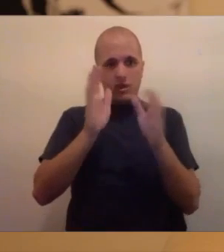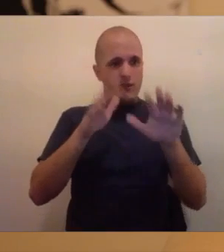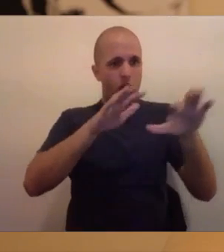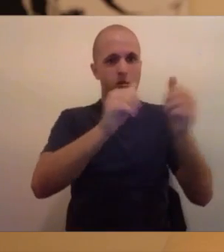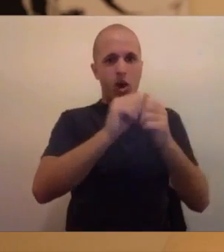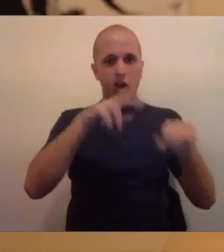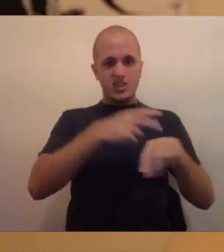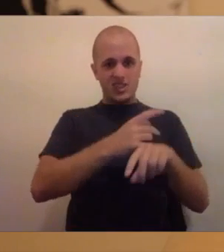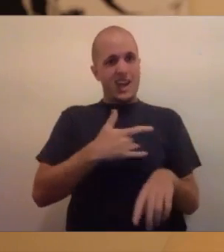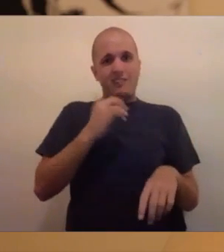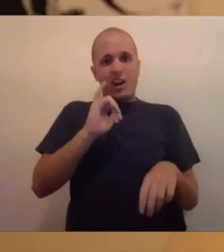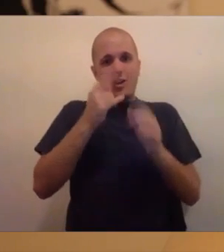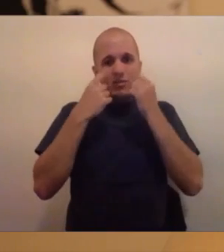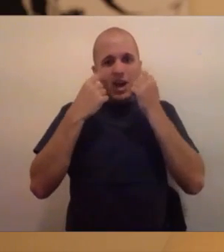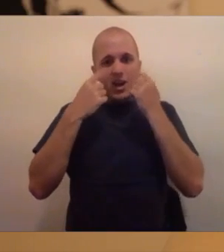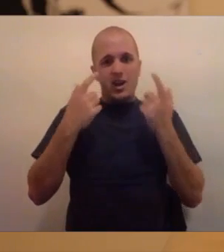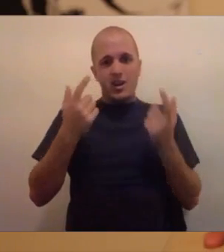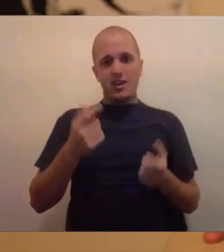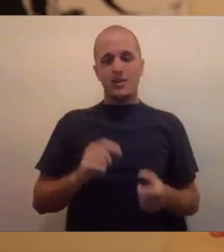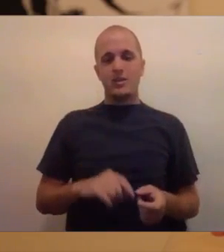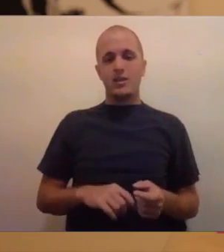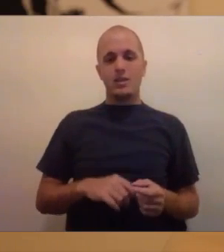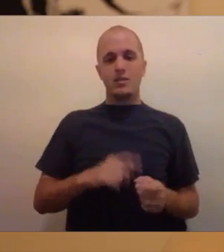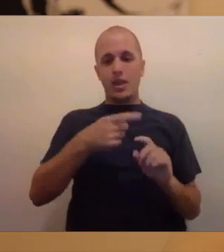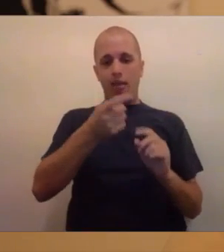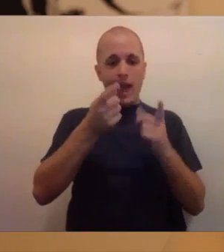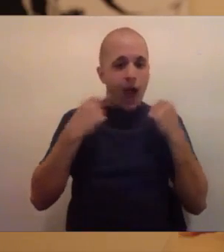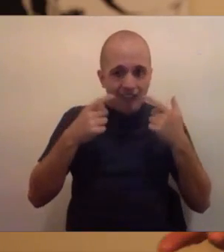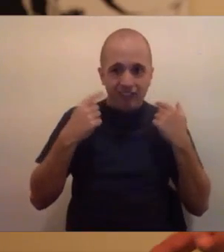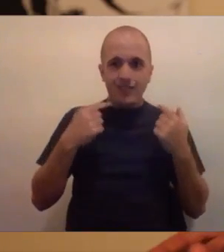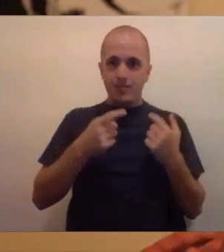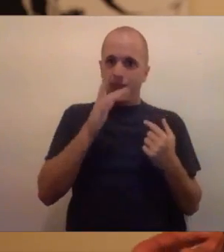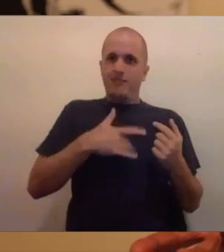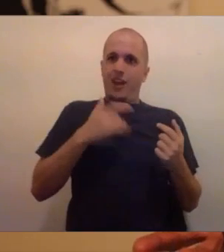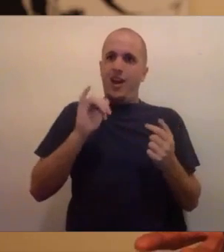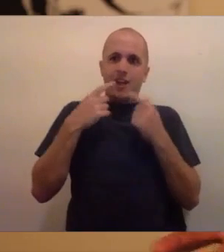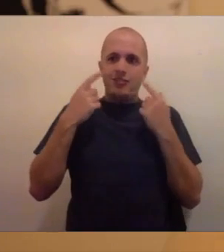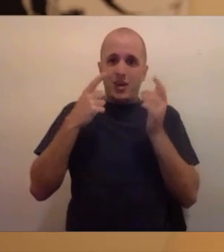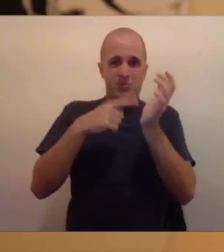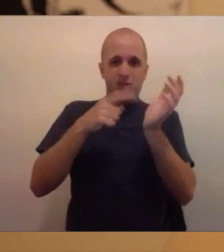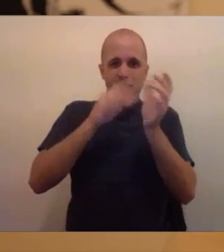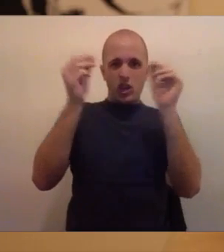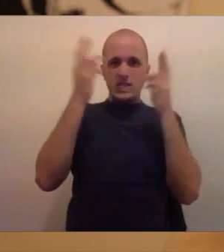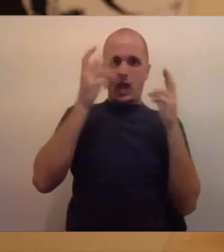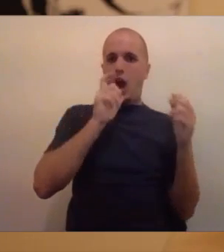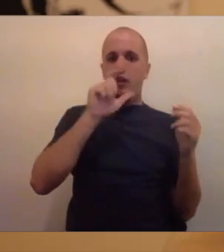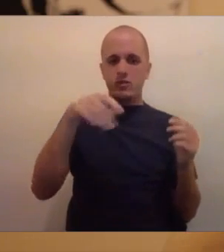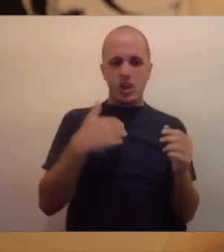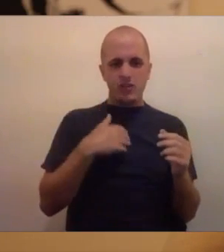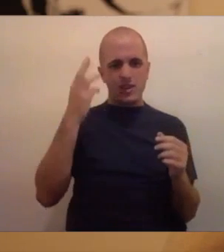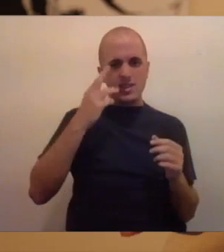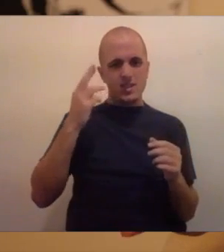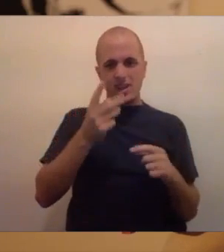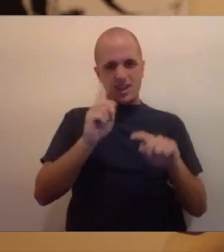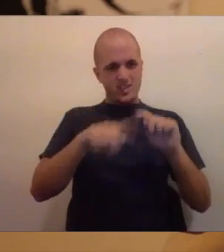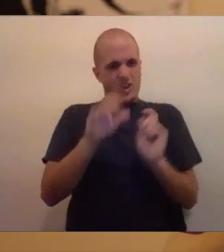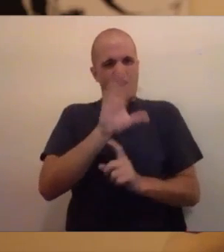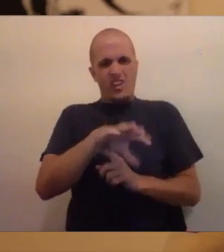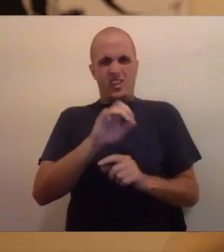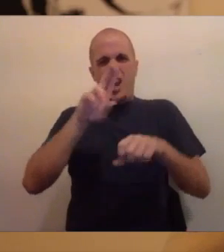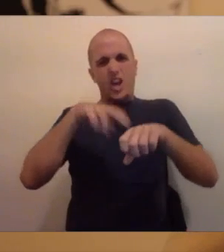No, it is flowing. It just feels like crying. Feels like laughing, it laughs.